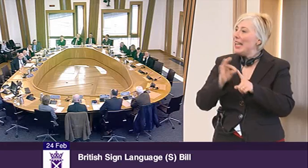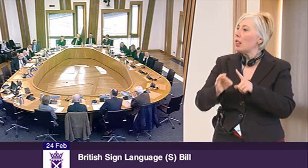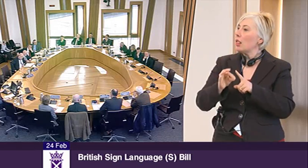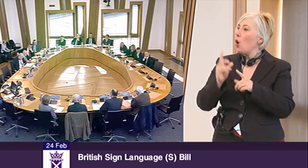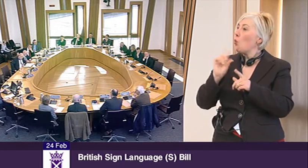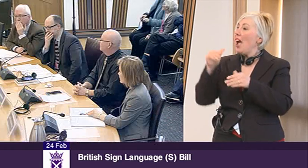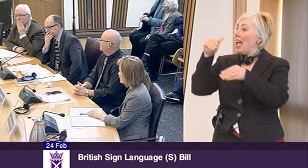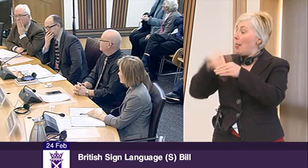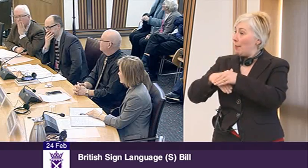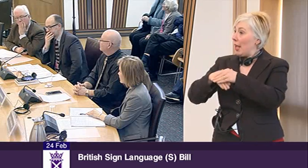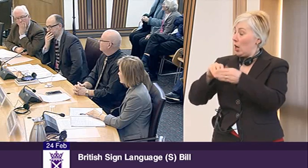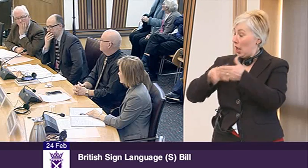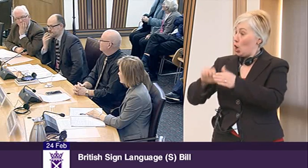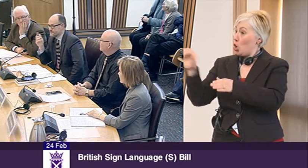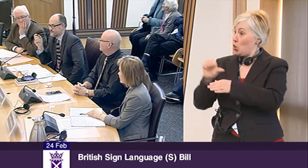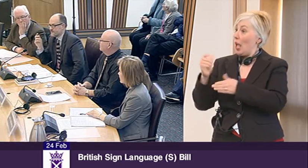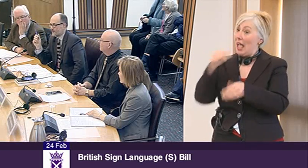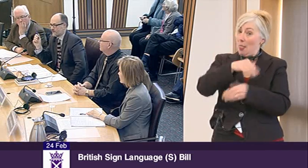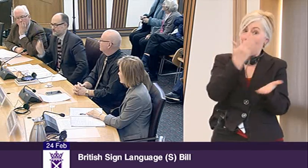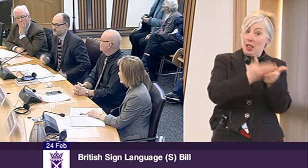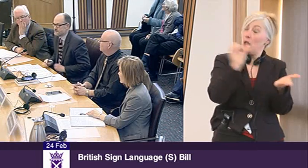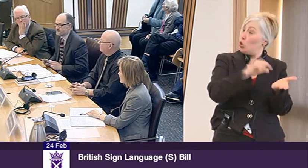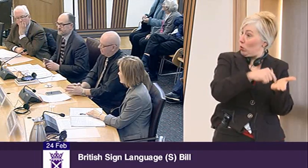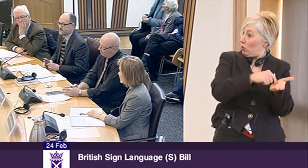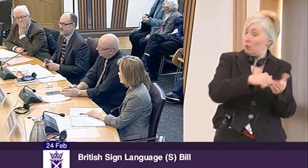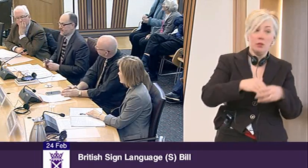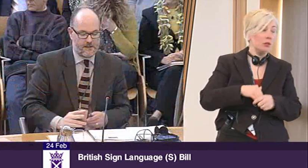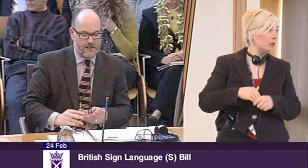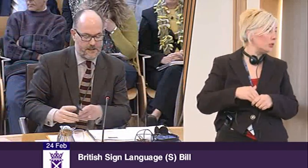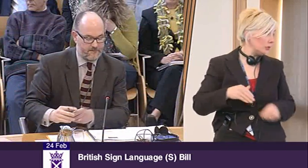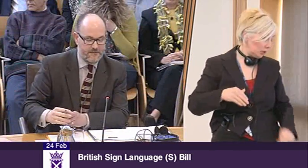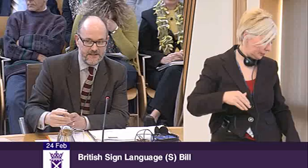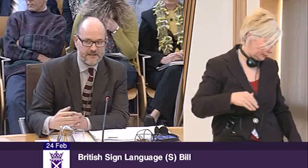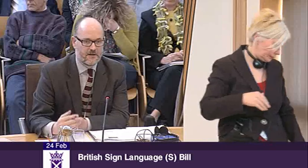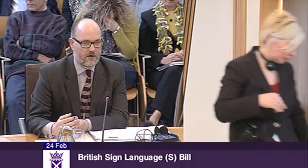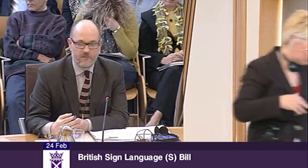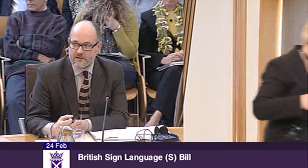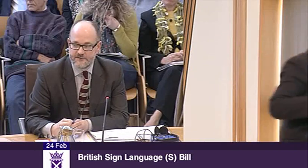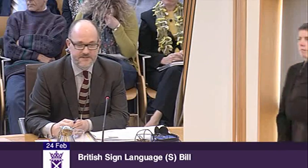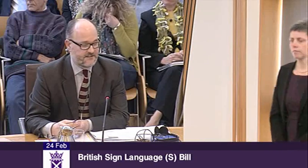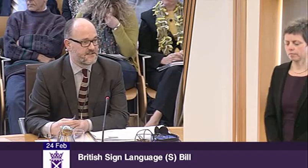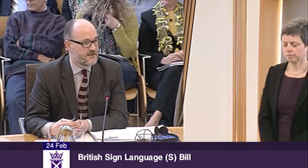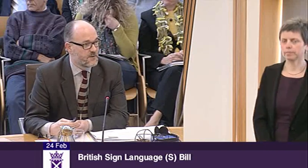Professor Turner: I will answer your second question first. The way in which the bill